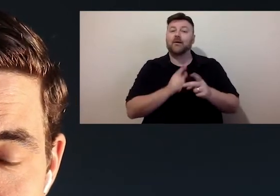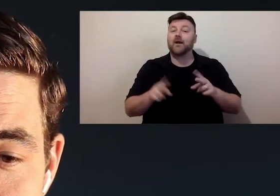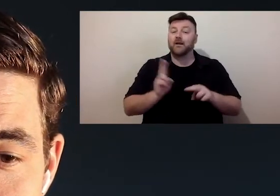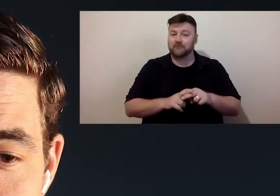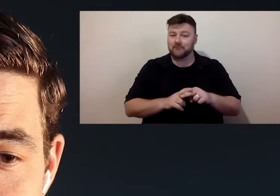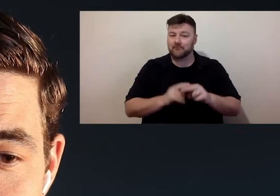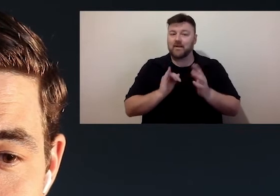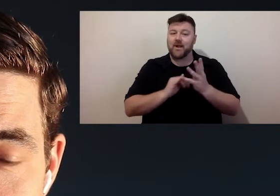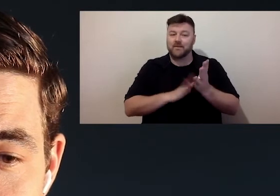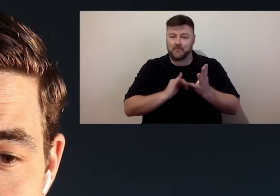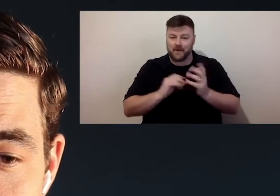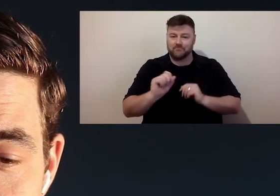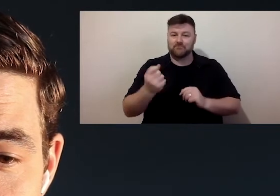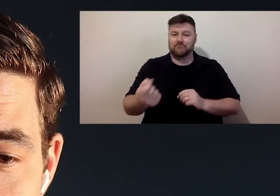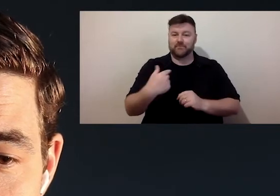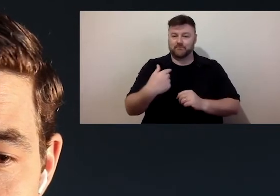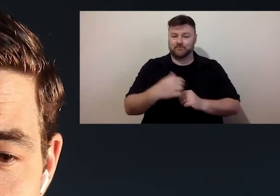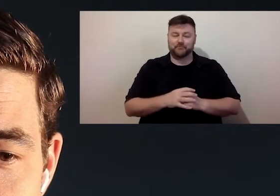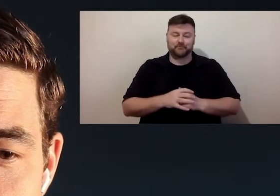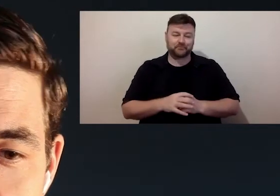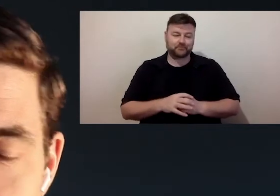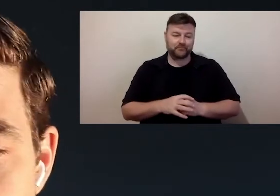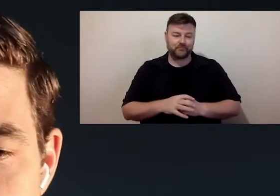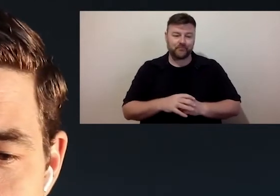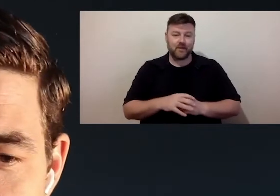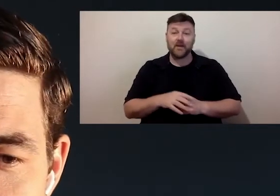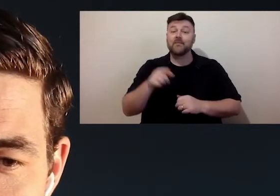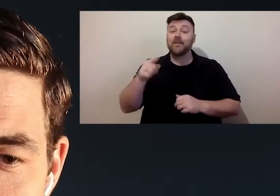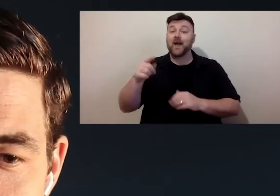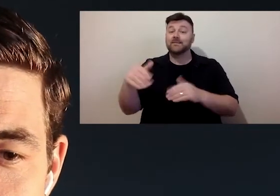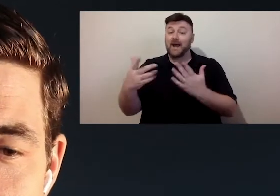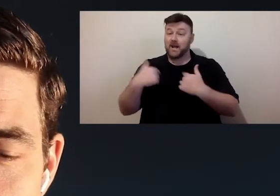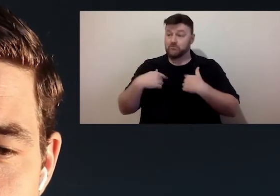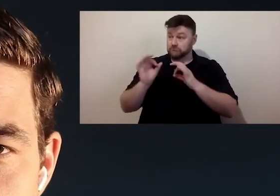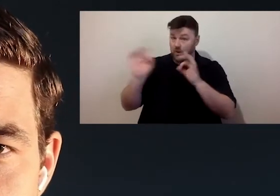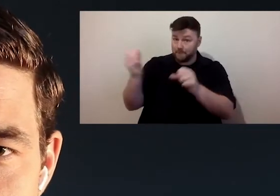And if we didn't make it that day, we won't send it to you that day. So you know when you get it